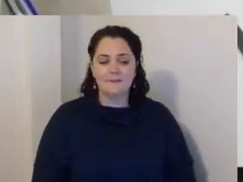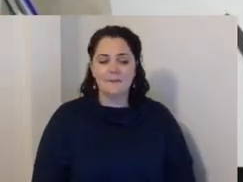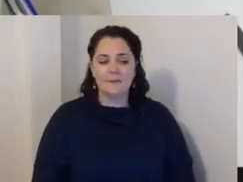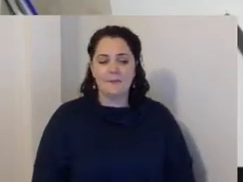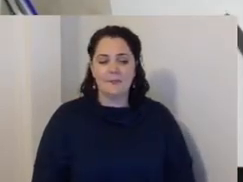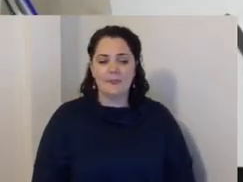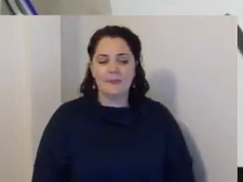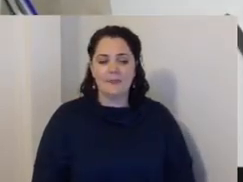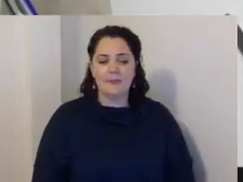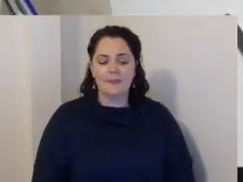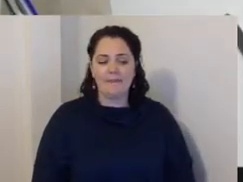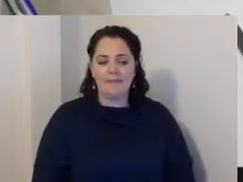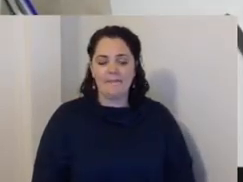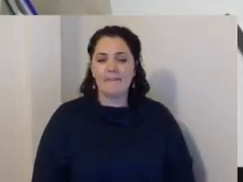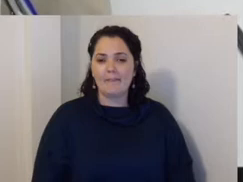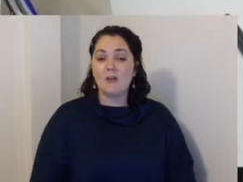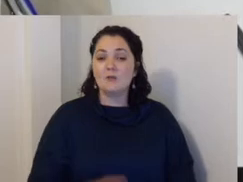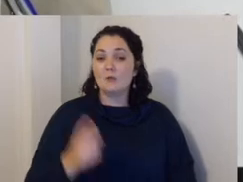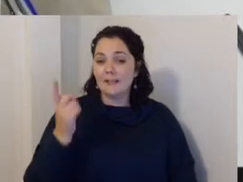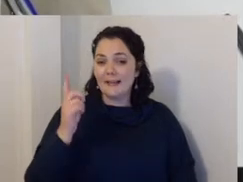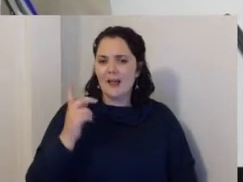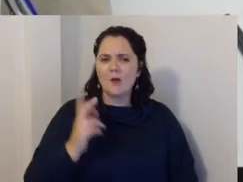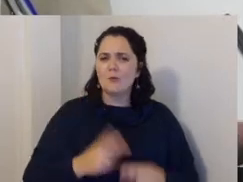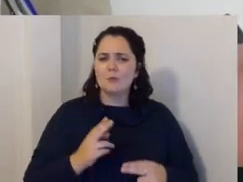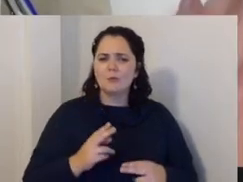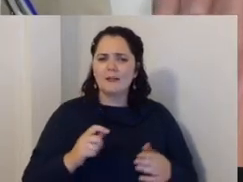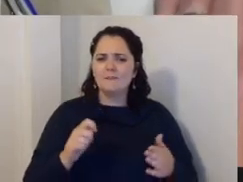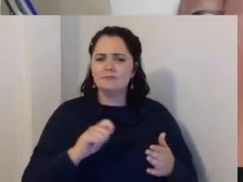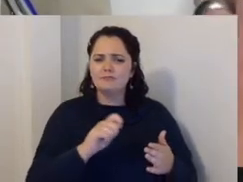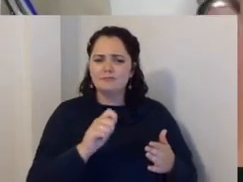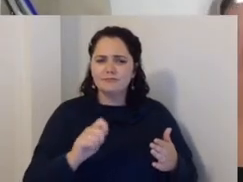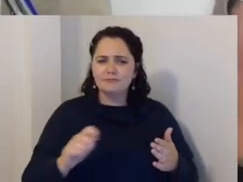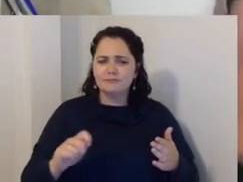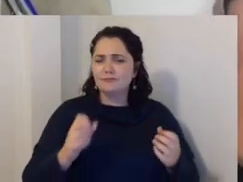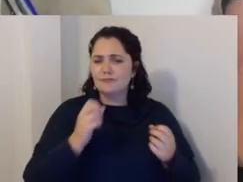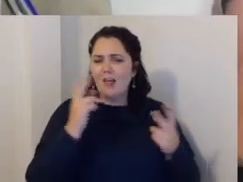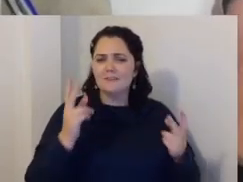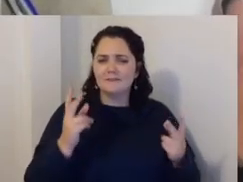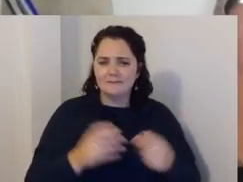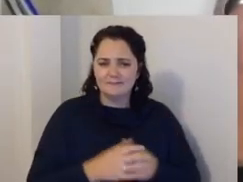quickly I'm going to start to draw those light shapes and those light forms by erasing them back